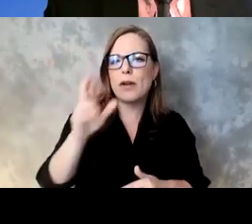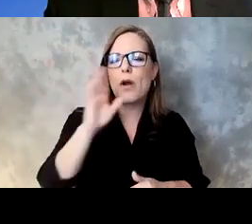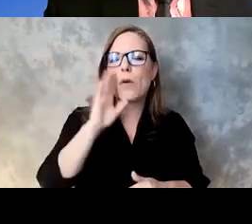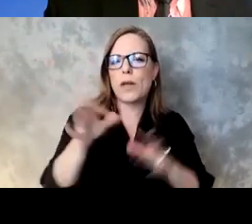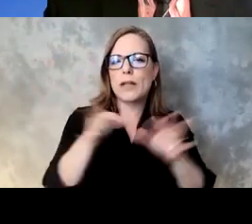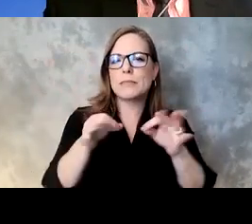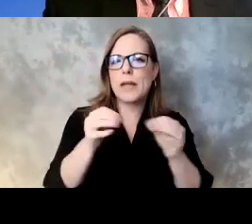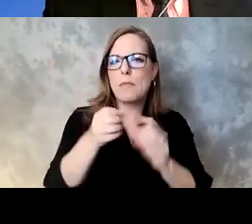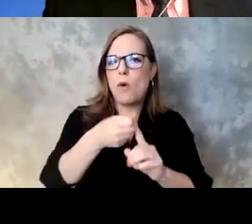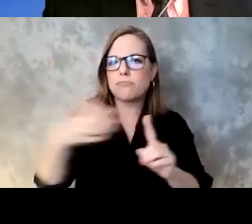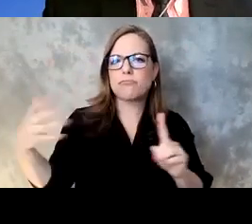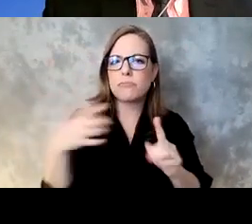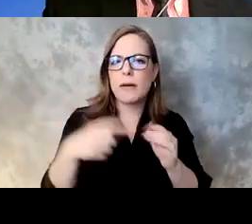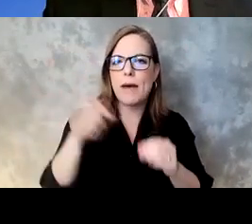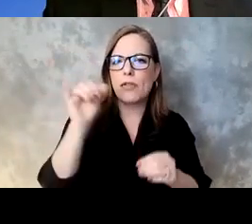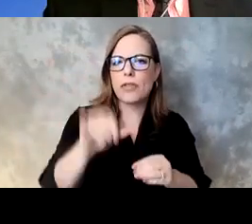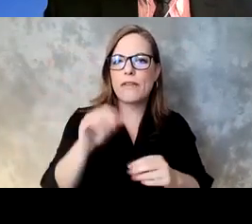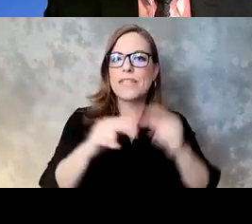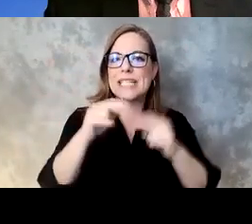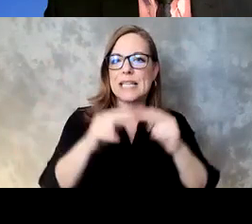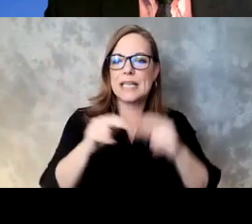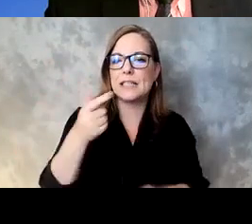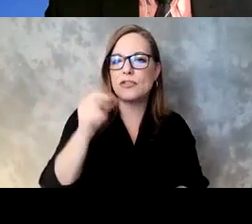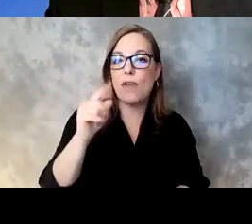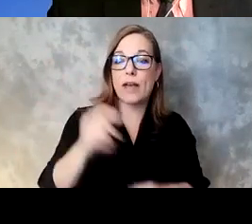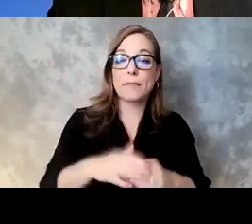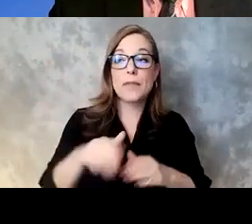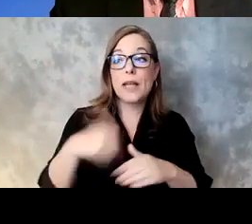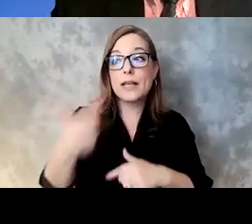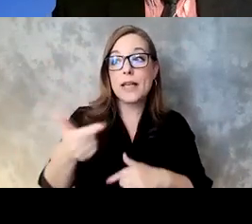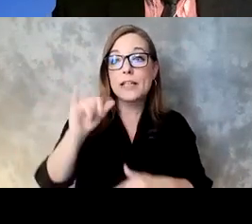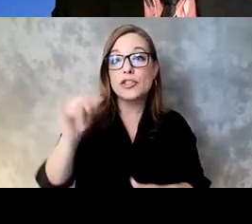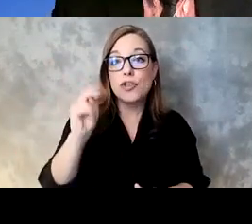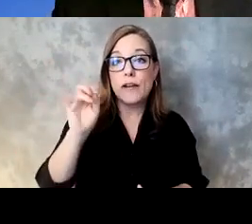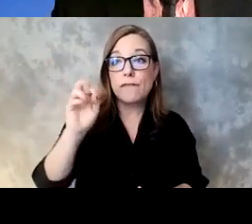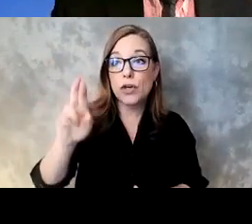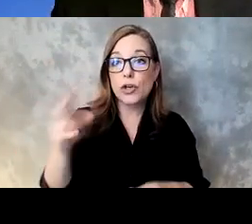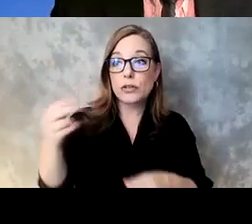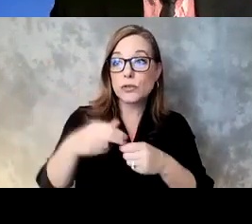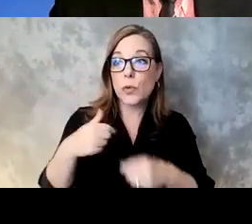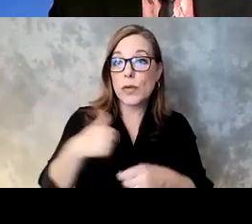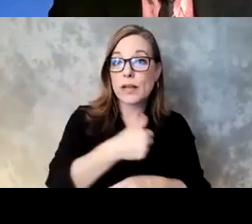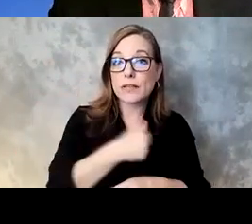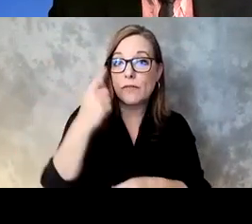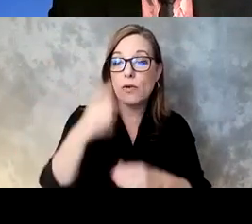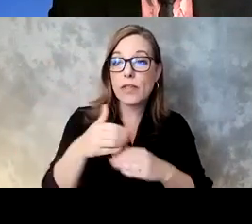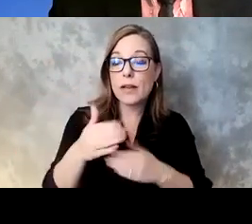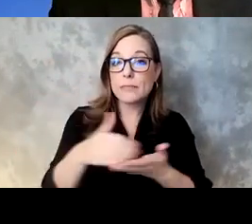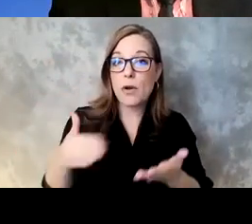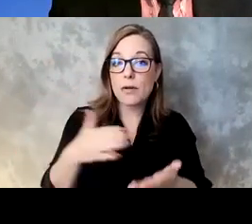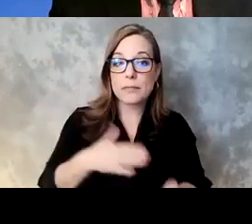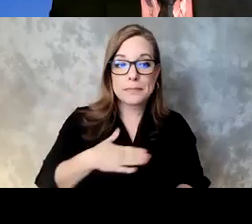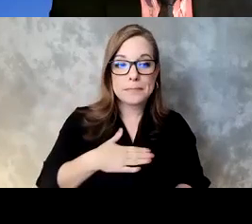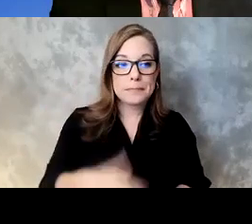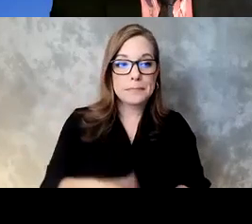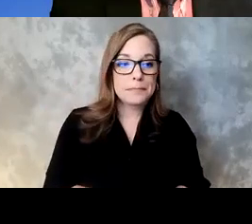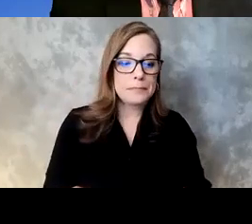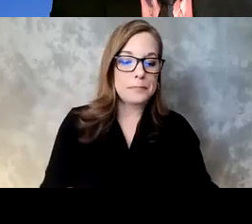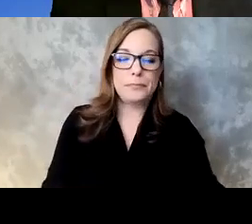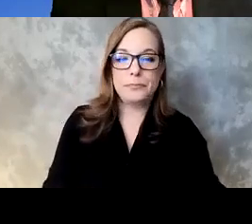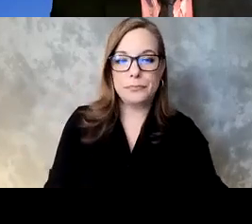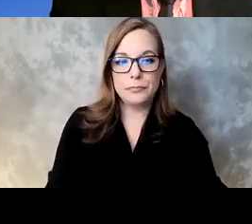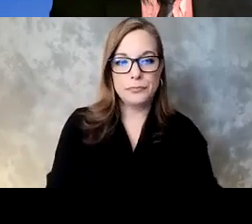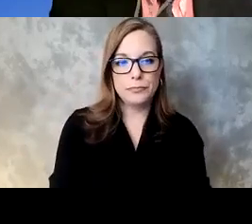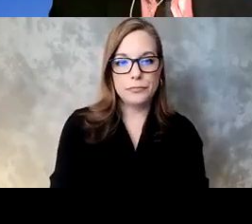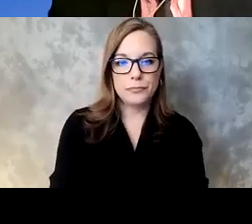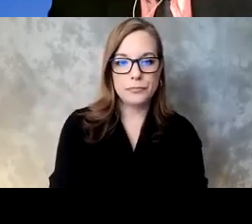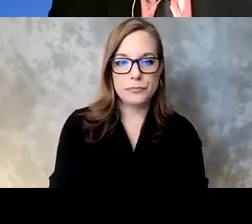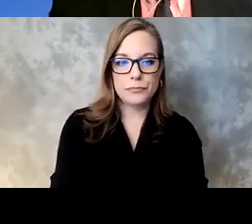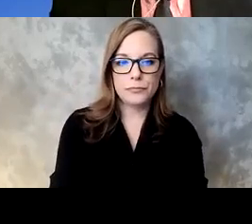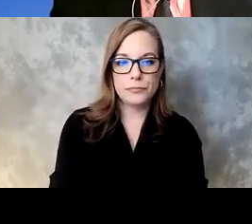I think I’d like to see if Jennifer can join us for the these next items.